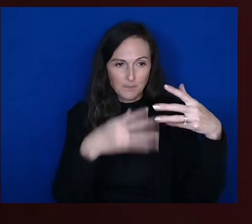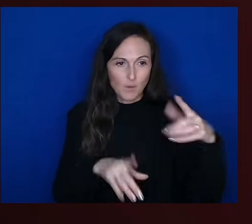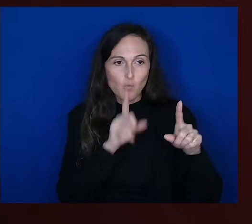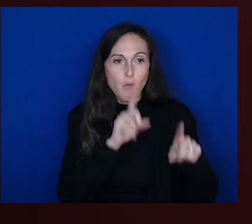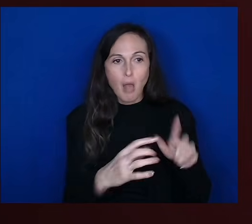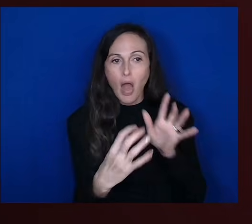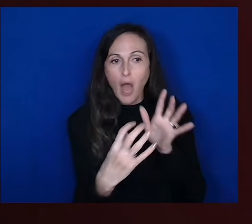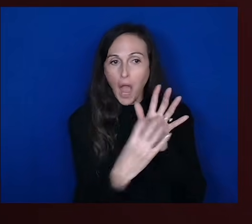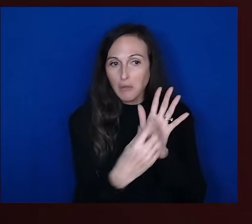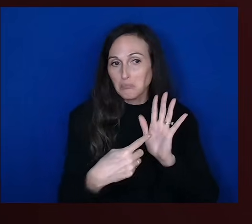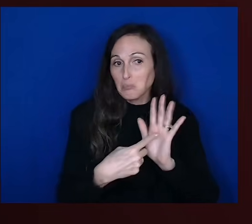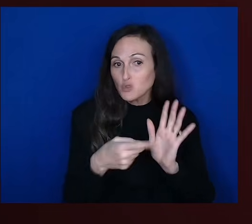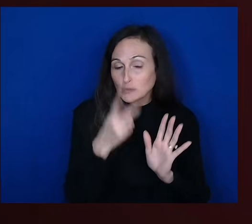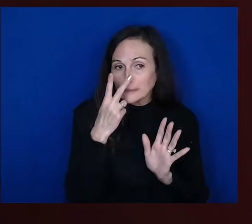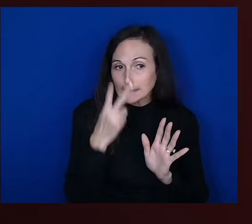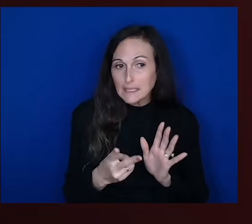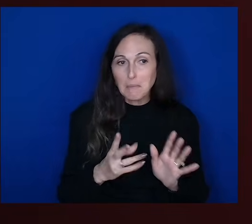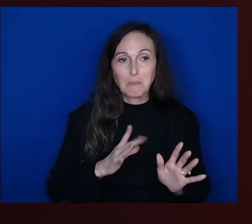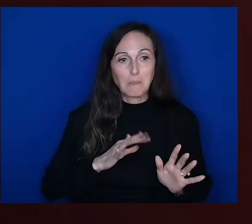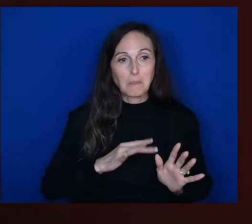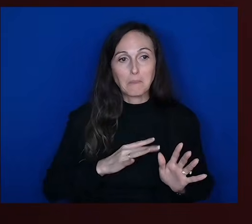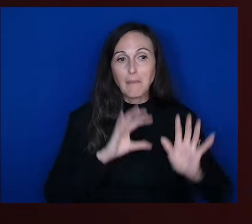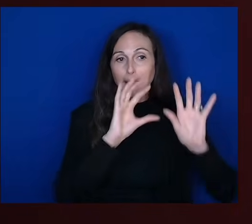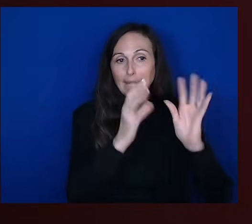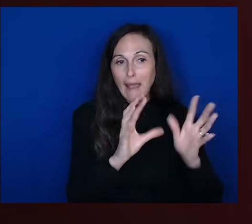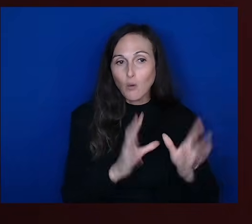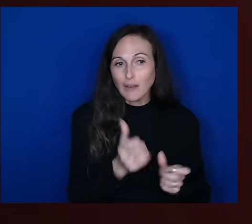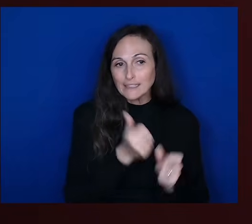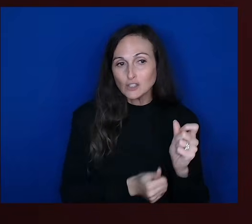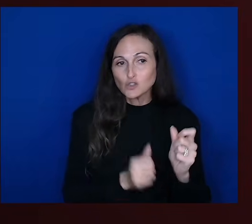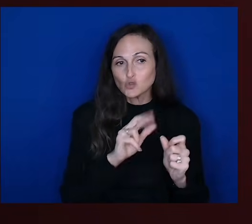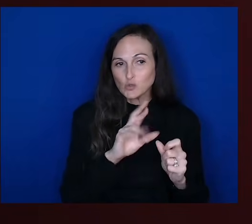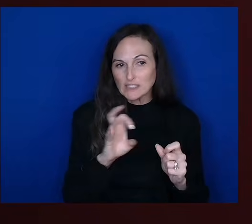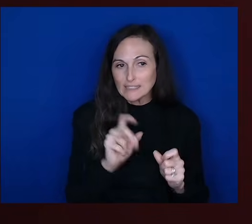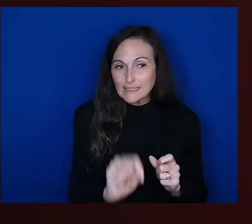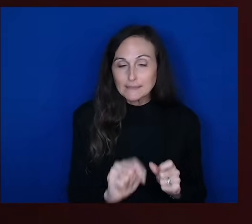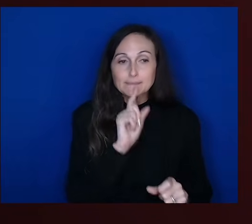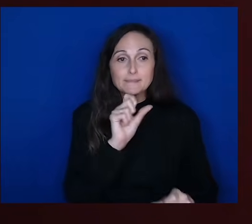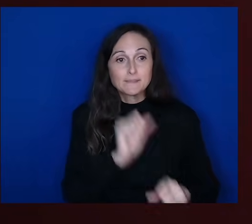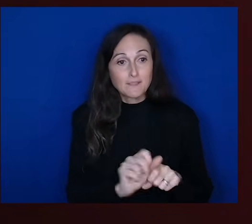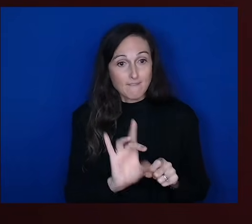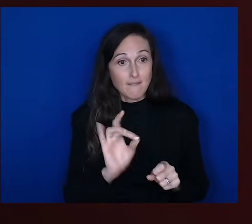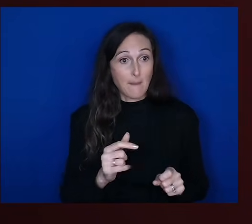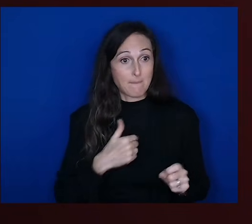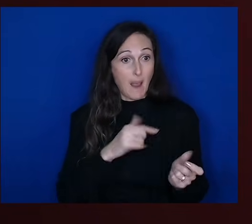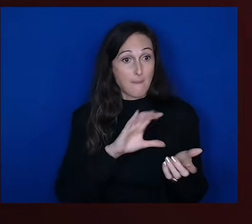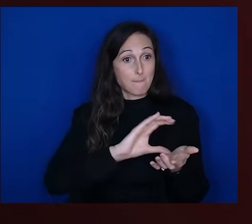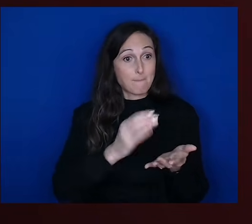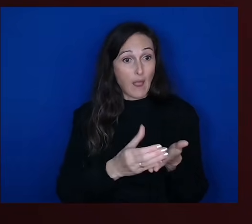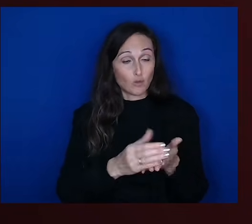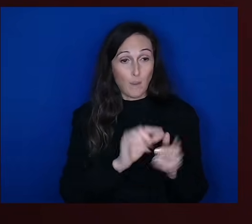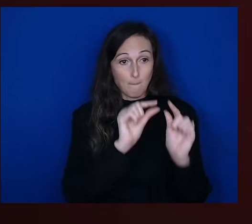and you see it's categorized the receipts, it's actually found the amount on the receipt, it's given a description,